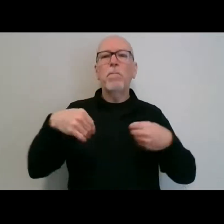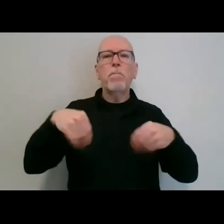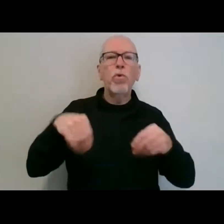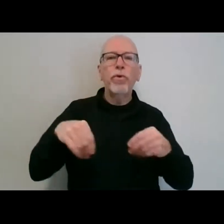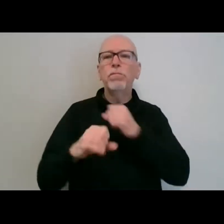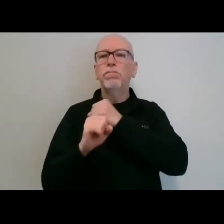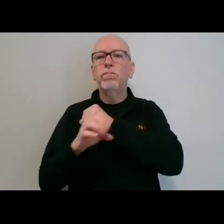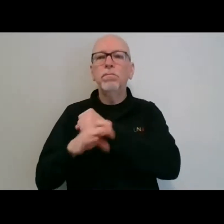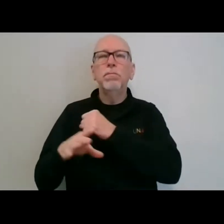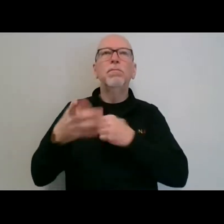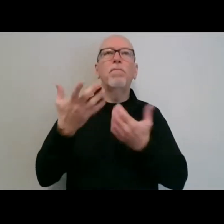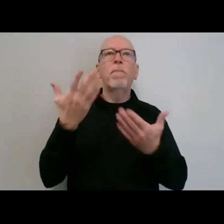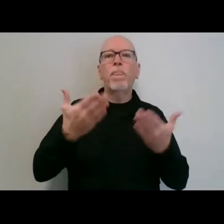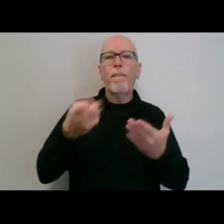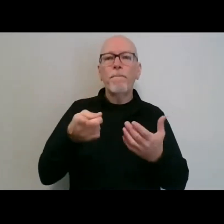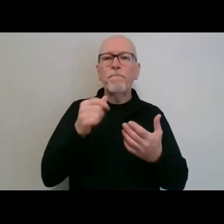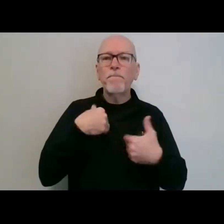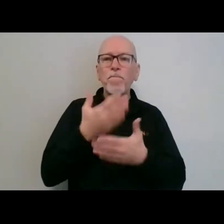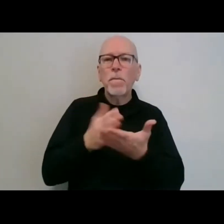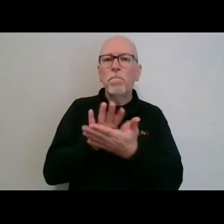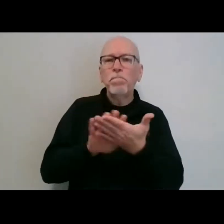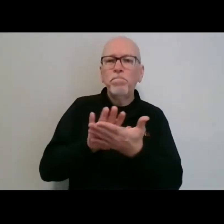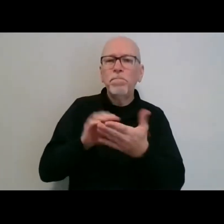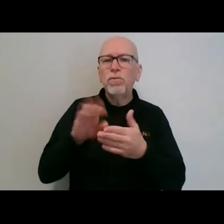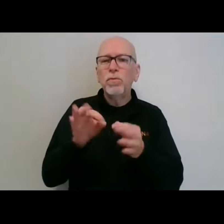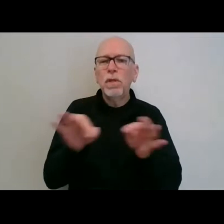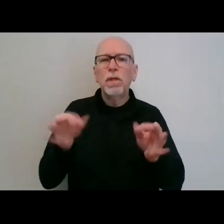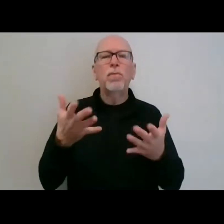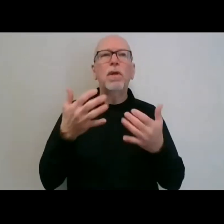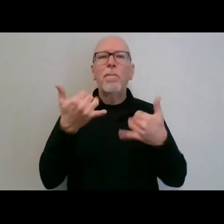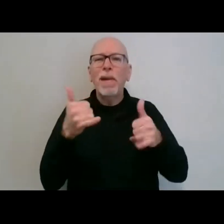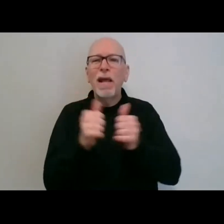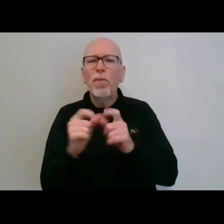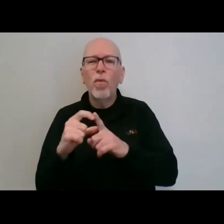where maybe there's subtlety to the language, plays on words, things like that that machines